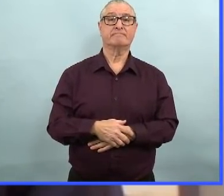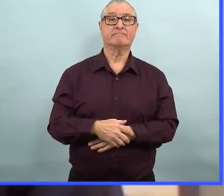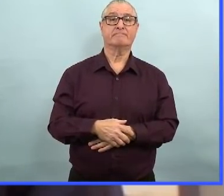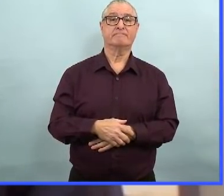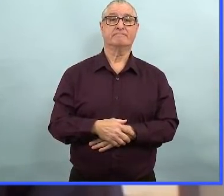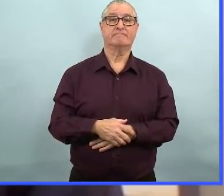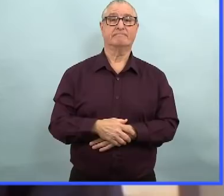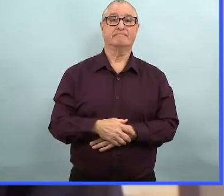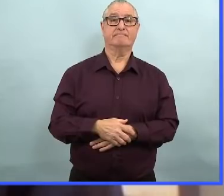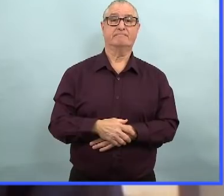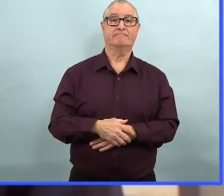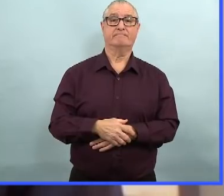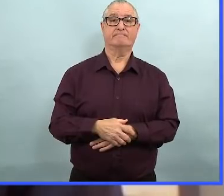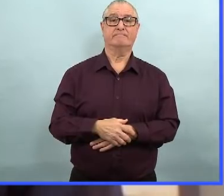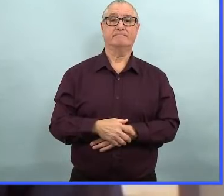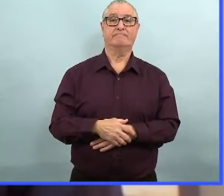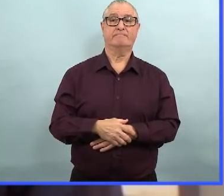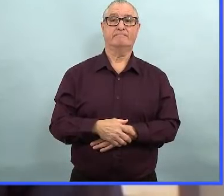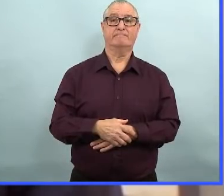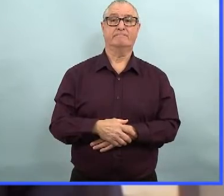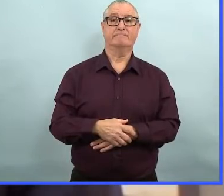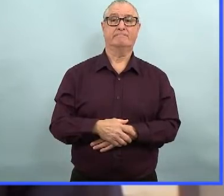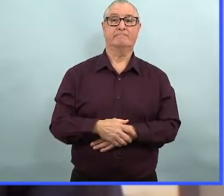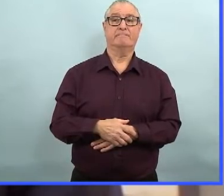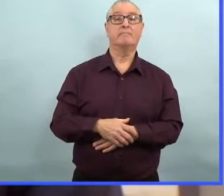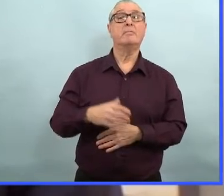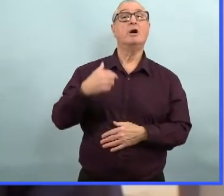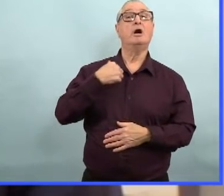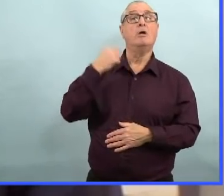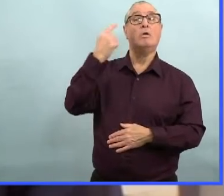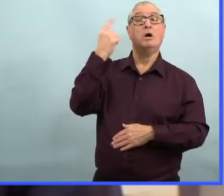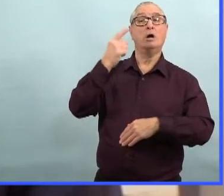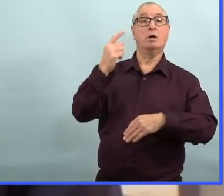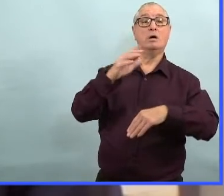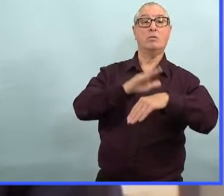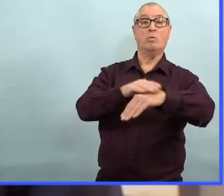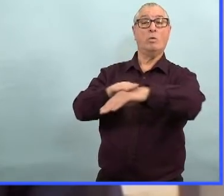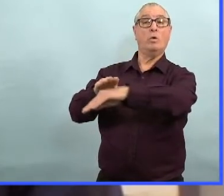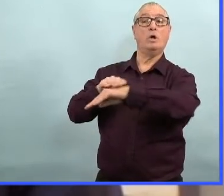folks are planning to close schools without any sort of uh immediate change to online learning